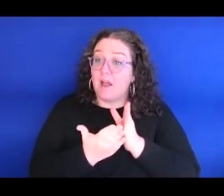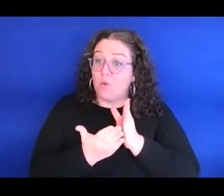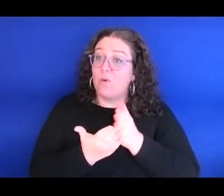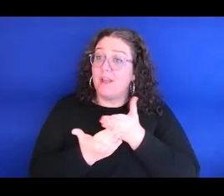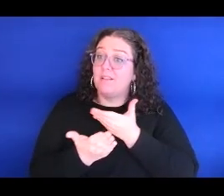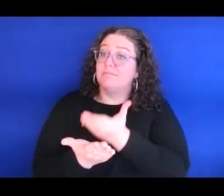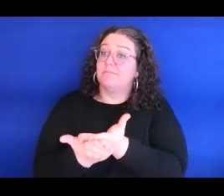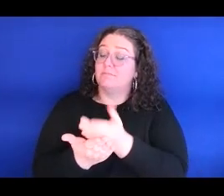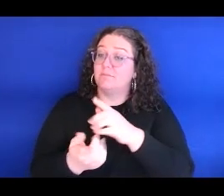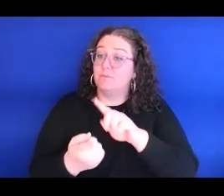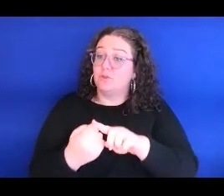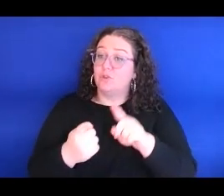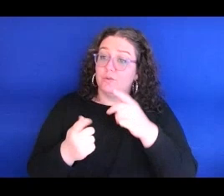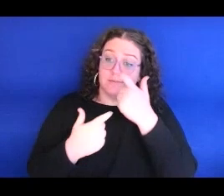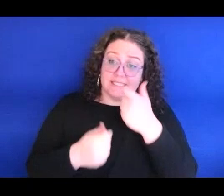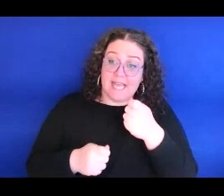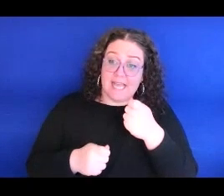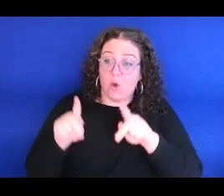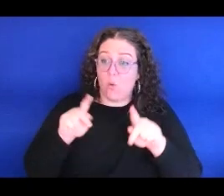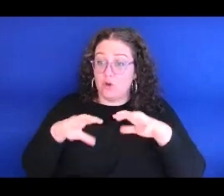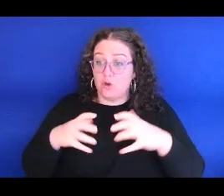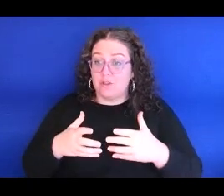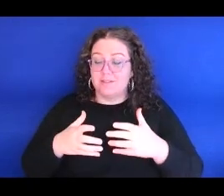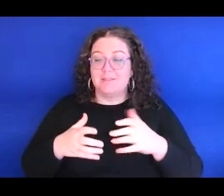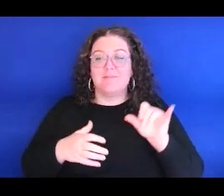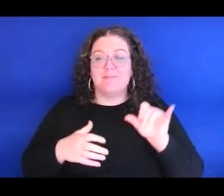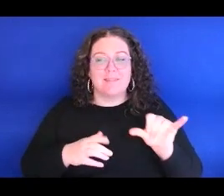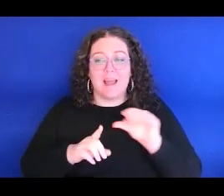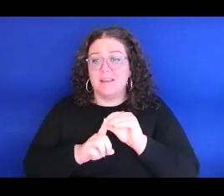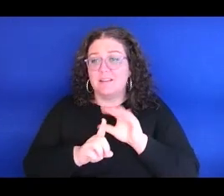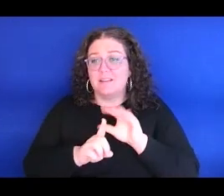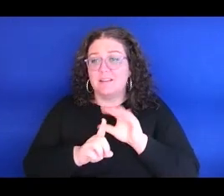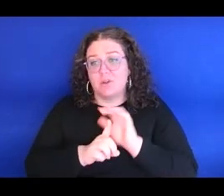This kind of exposure isn’t just about meeting requirements, it helps your